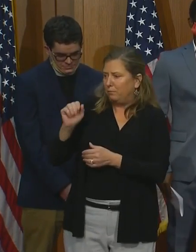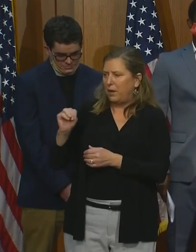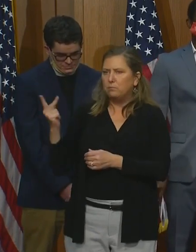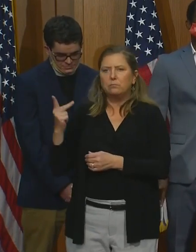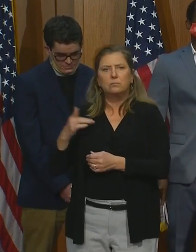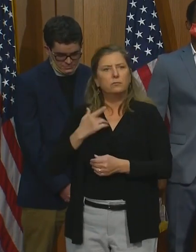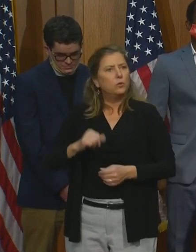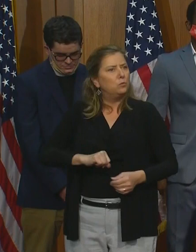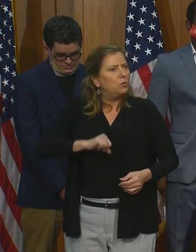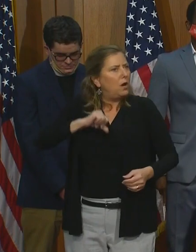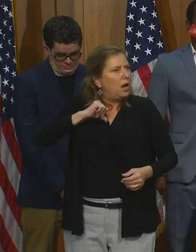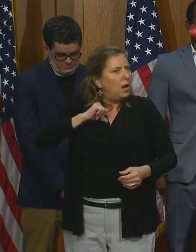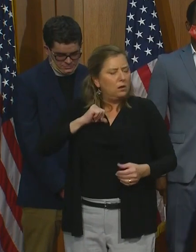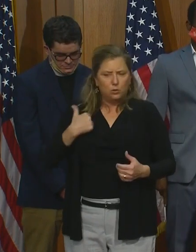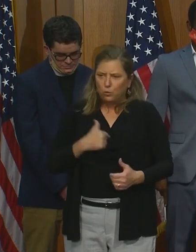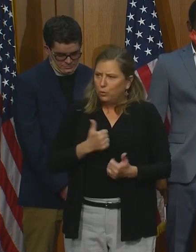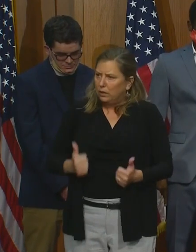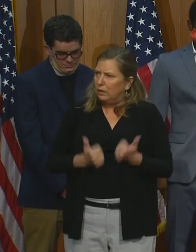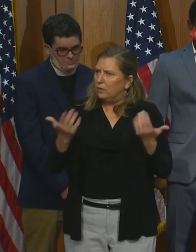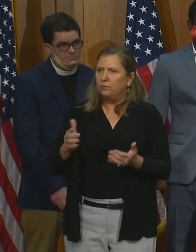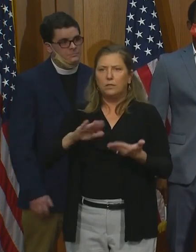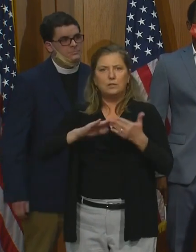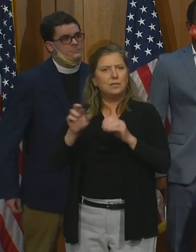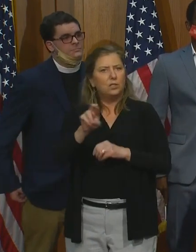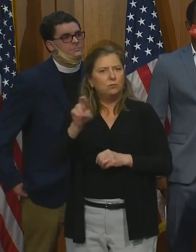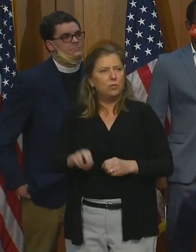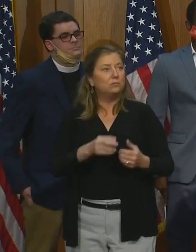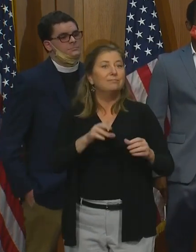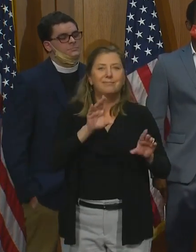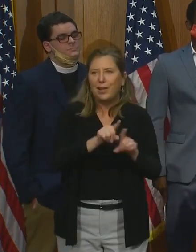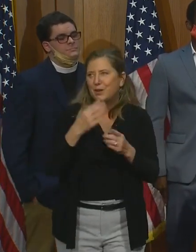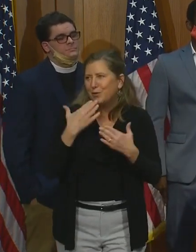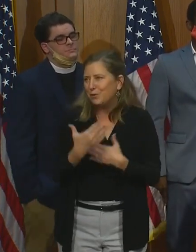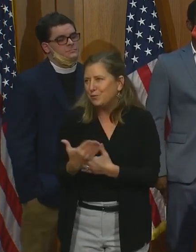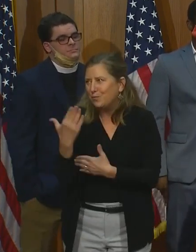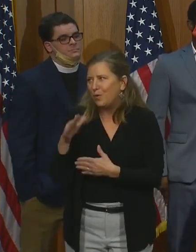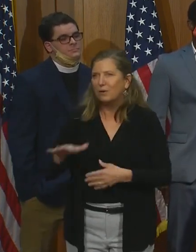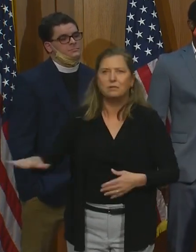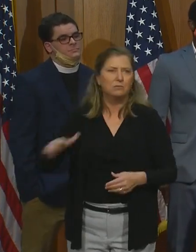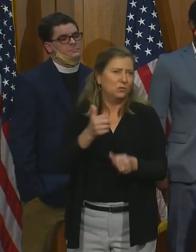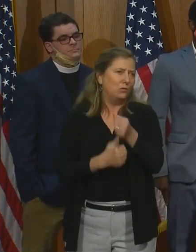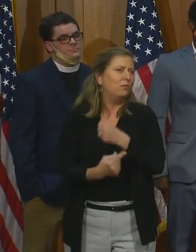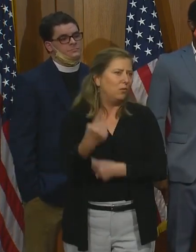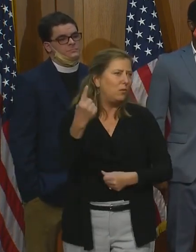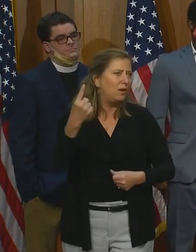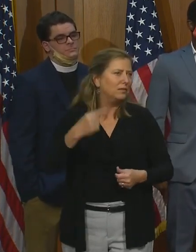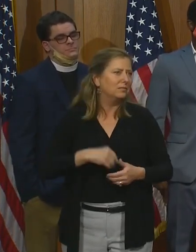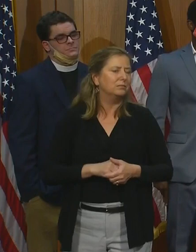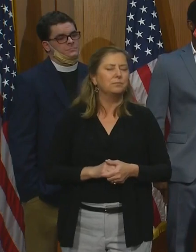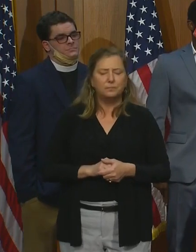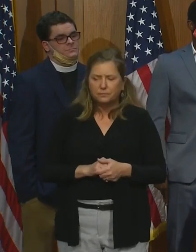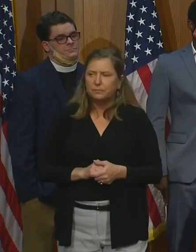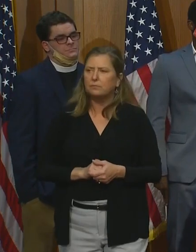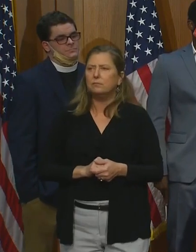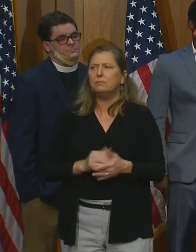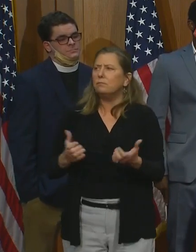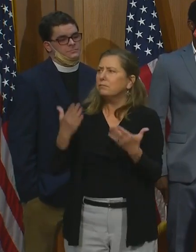JUST WANT YOU TO KNOW THAT THAT PAYMENT OUR PROUD TO LIVE IN THE CITY OF RICHMOND SO THANK